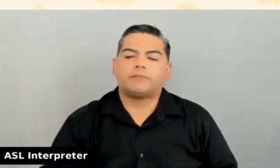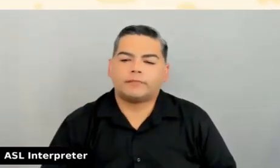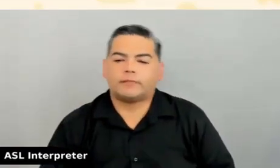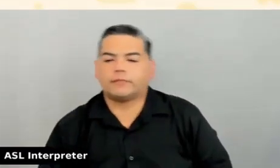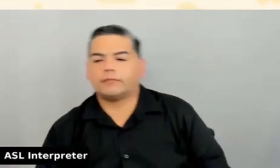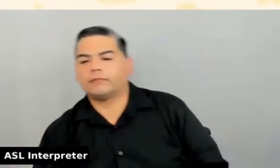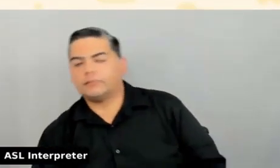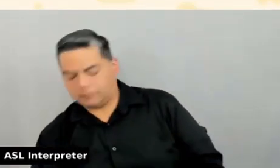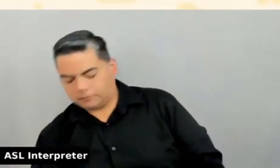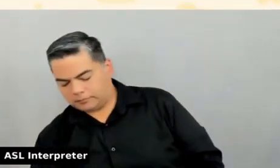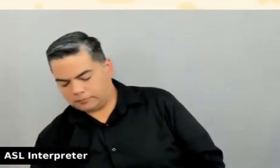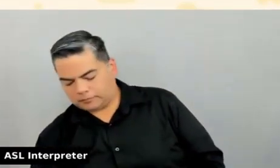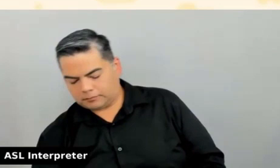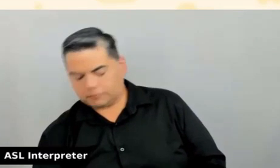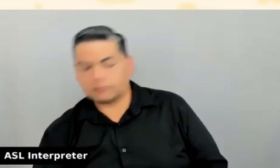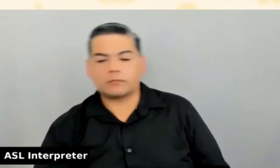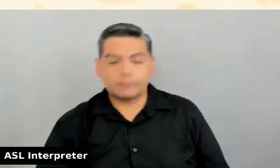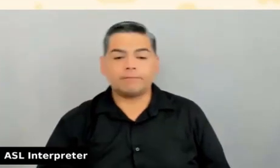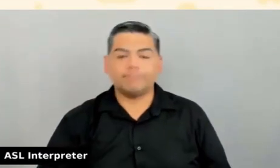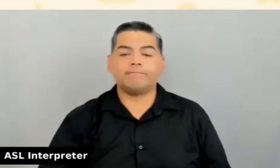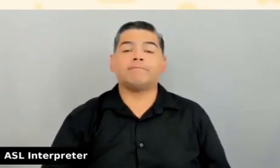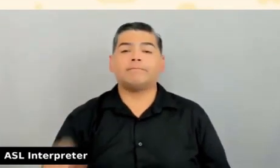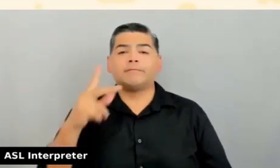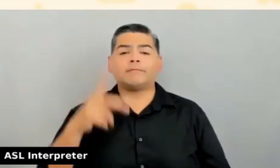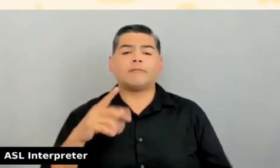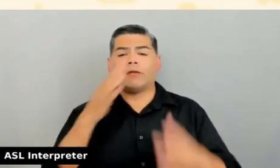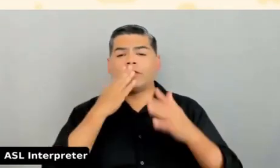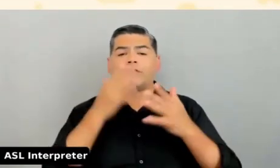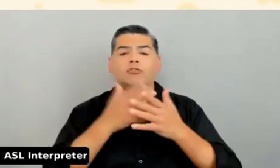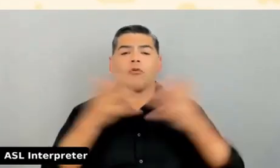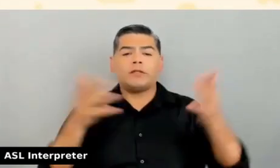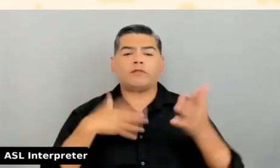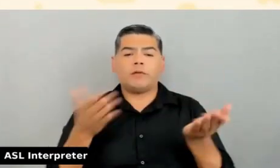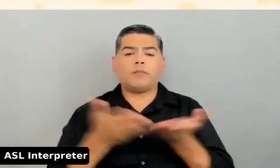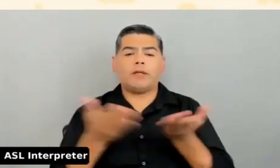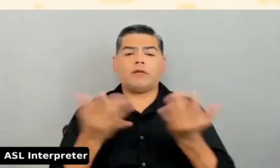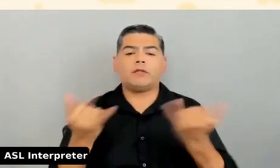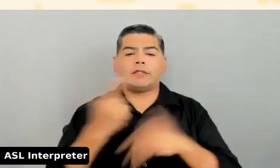All right. OK, well, thank you all for attending today's session with Gen Herres.